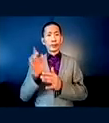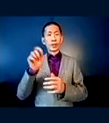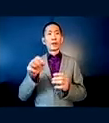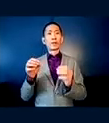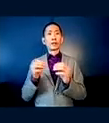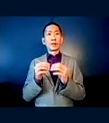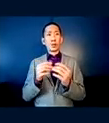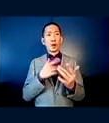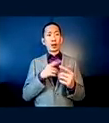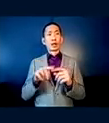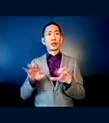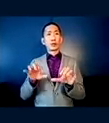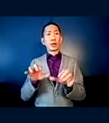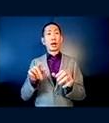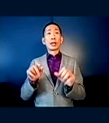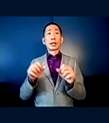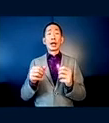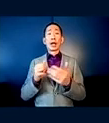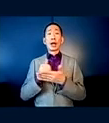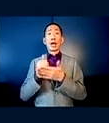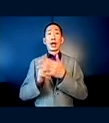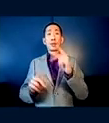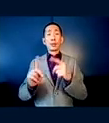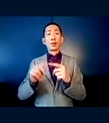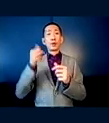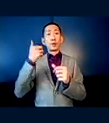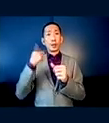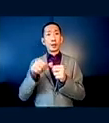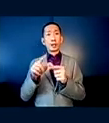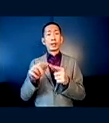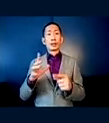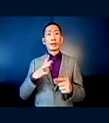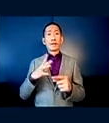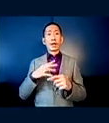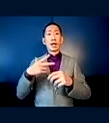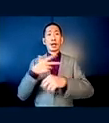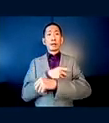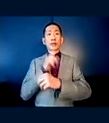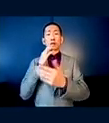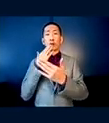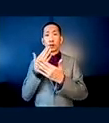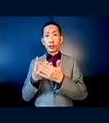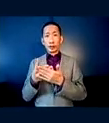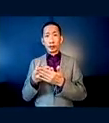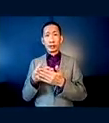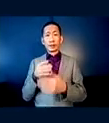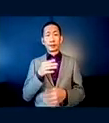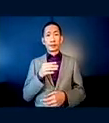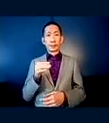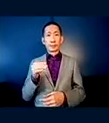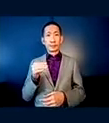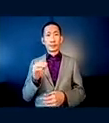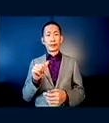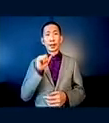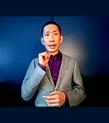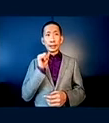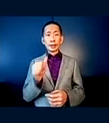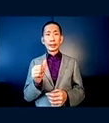THERE ARE INCENTIVES AND MORE LIKELY TO GO AND IMMUNIZATIONS